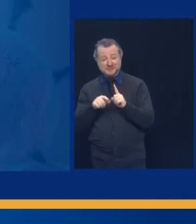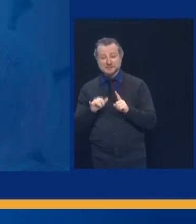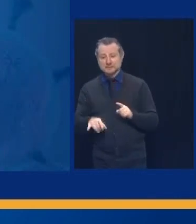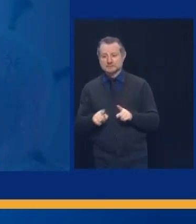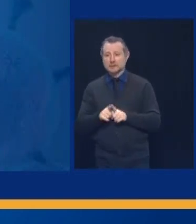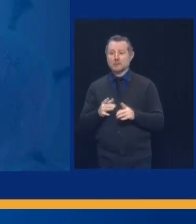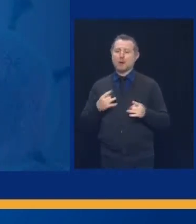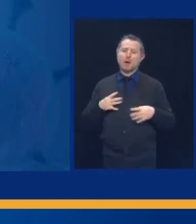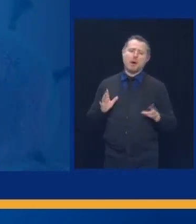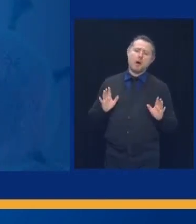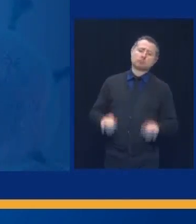REMEMBER THE ARE NOT CONVERSATION?